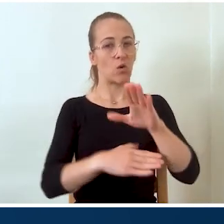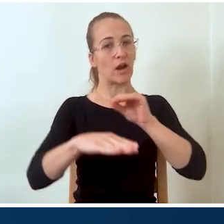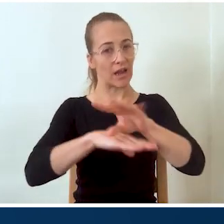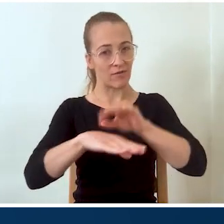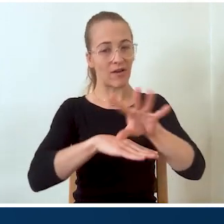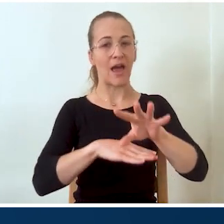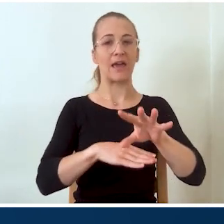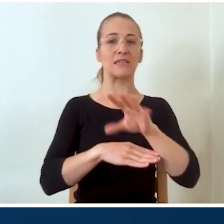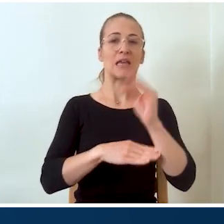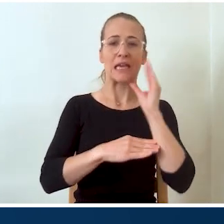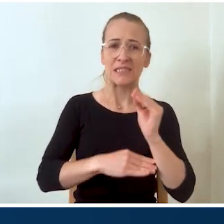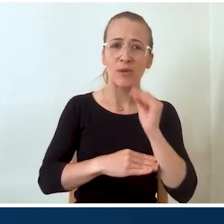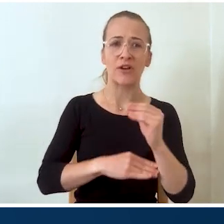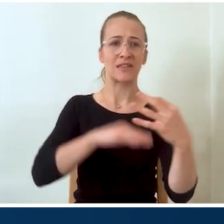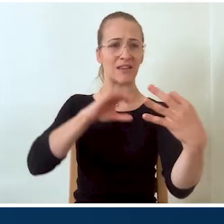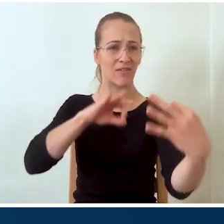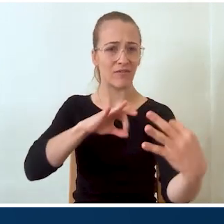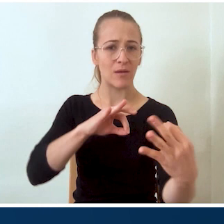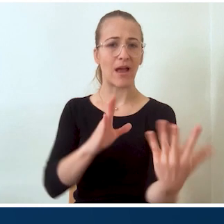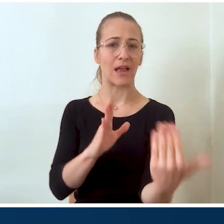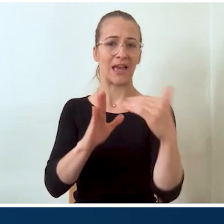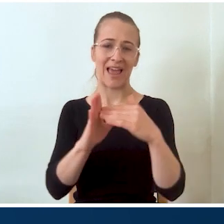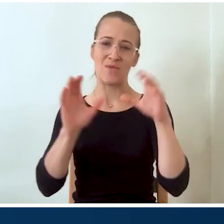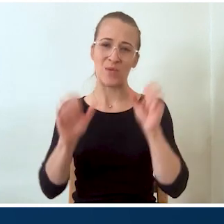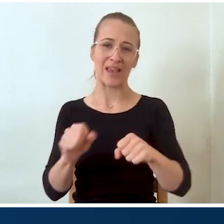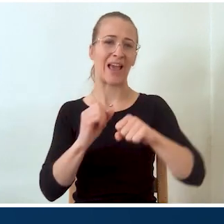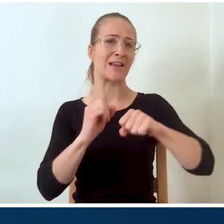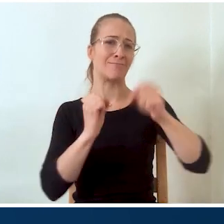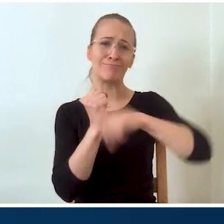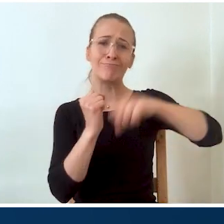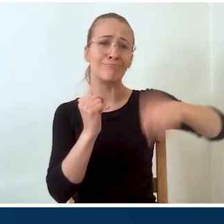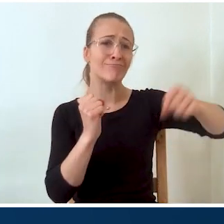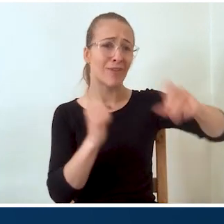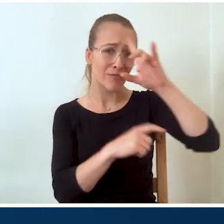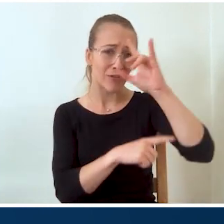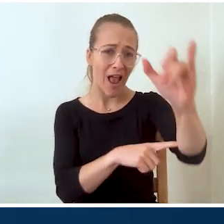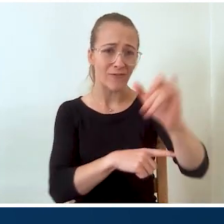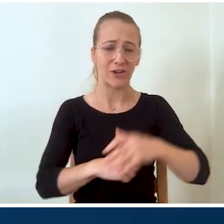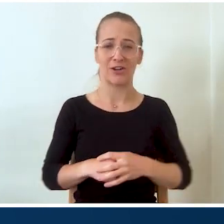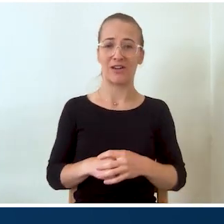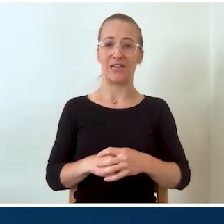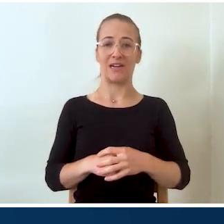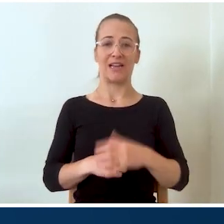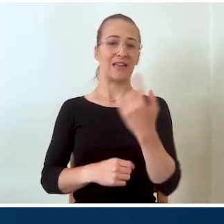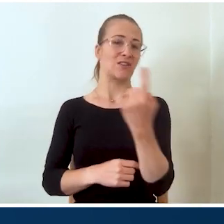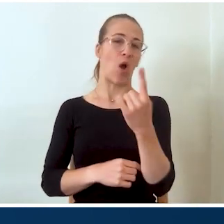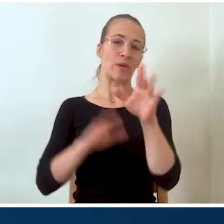and experience and feedback. Again, I think we could talk about this forever. It is always a pleasure to talk with you, John,